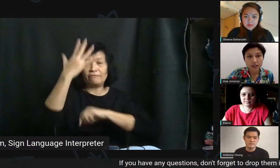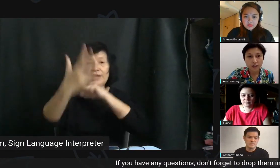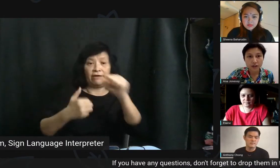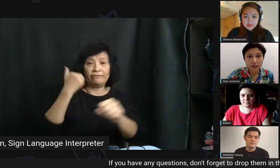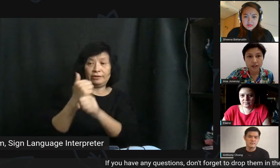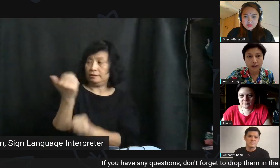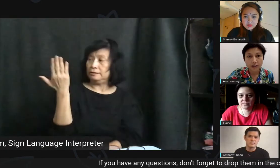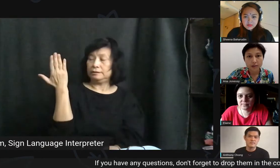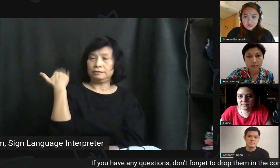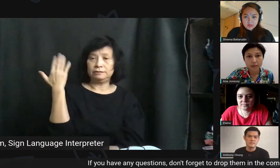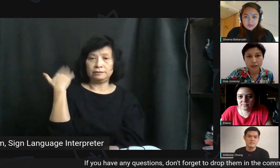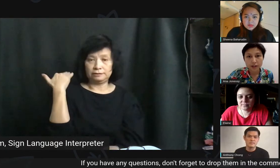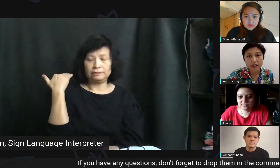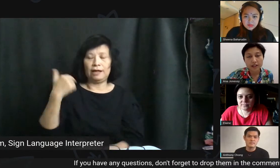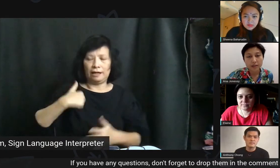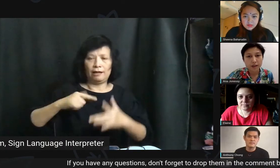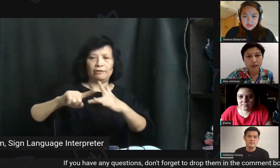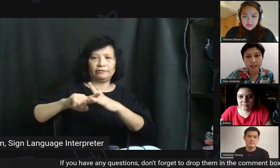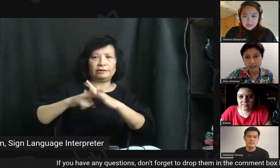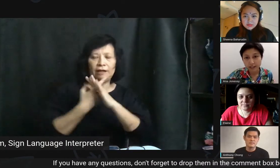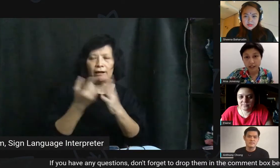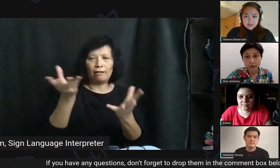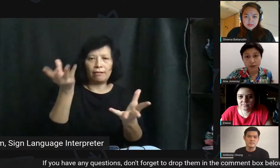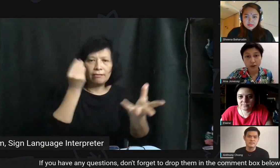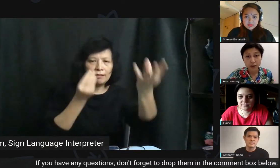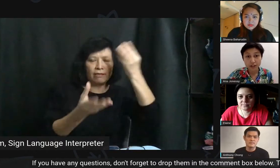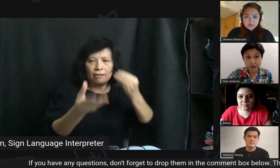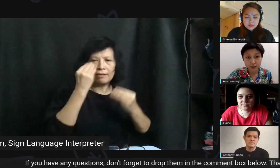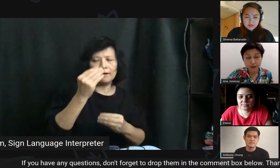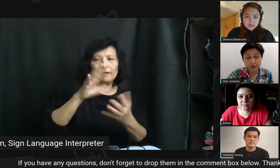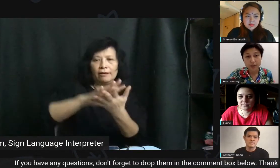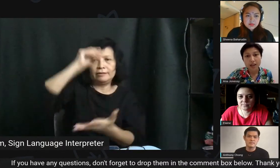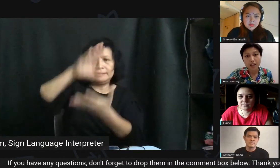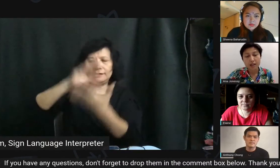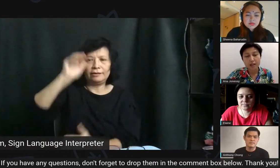started learning American Sign Language on YouTube and